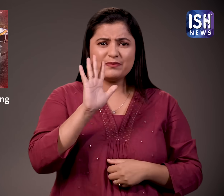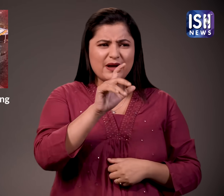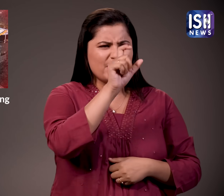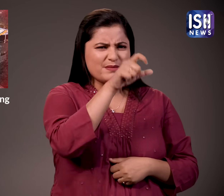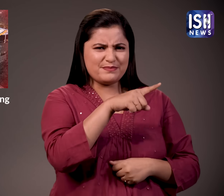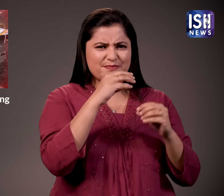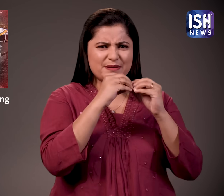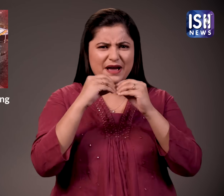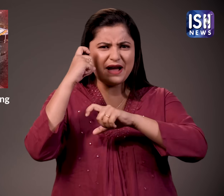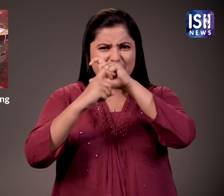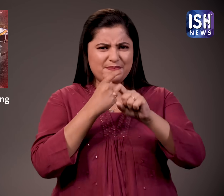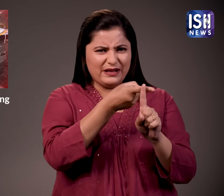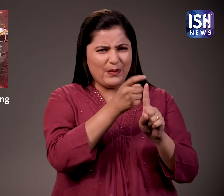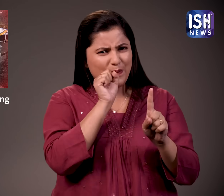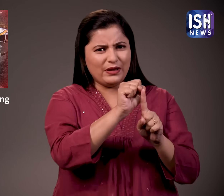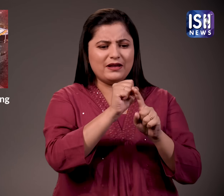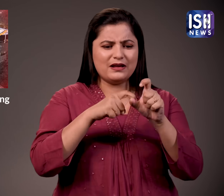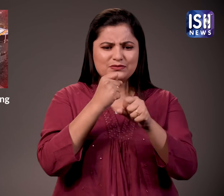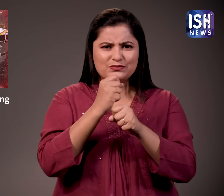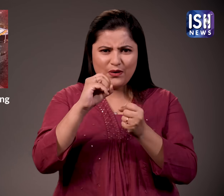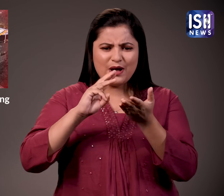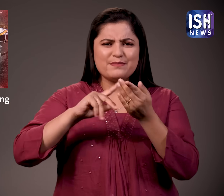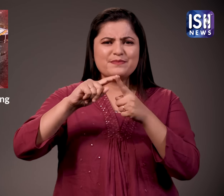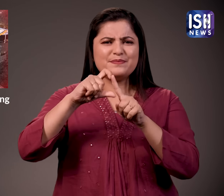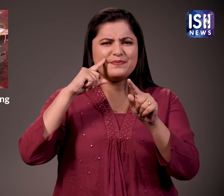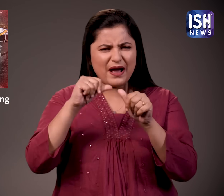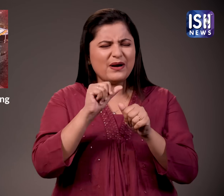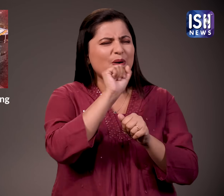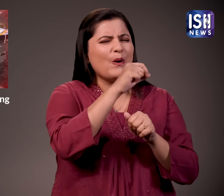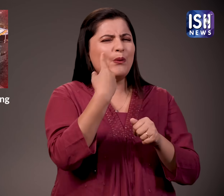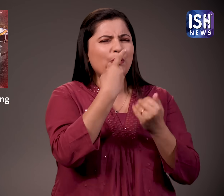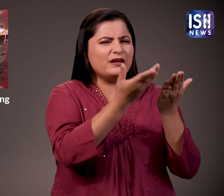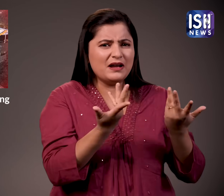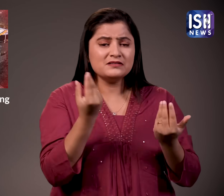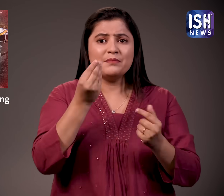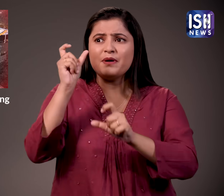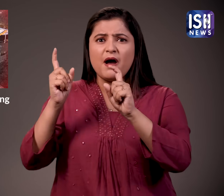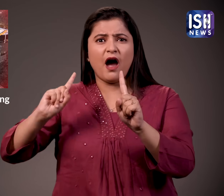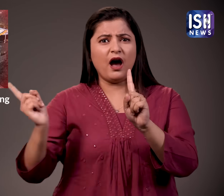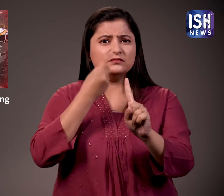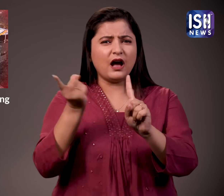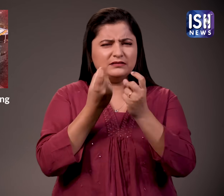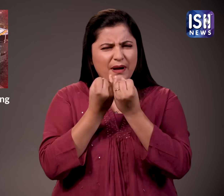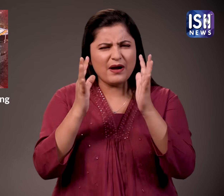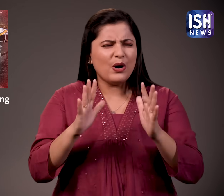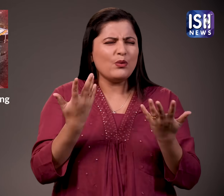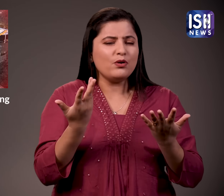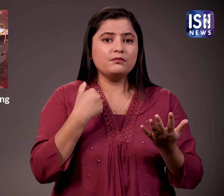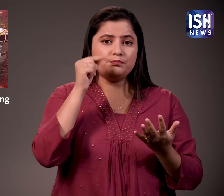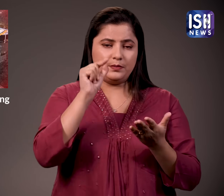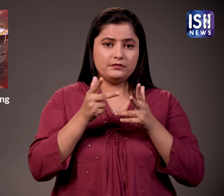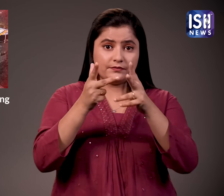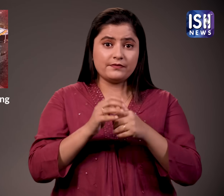I'll tell you who Bhavesh Bhinde is. He is the owner of Ego Media and has several cases against him.